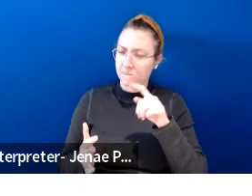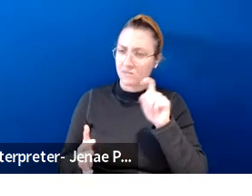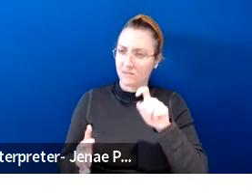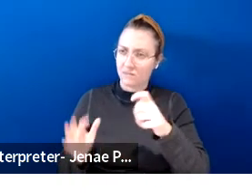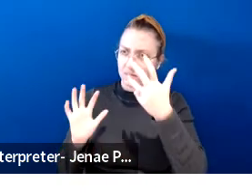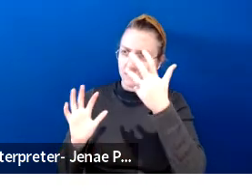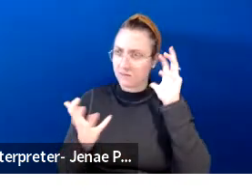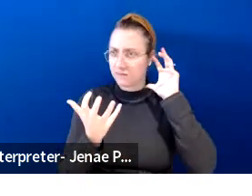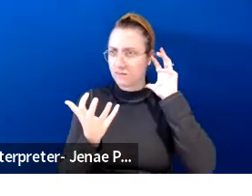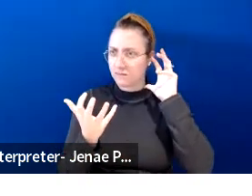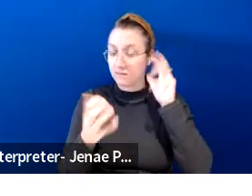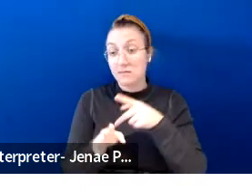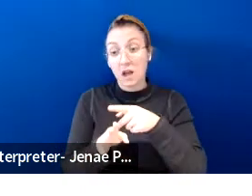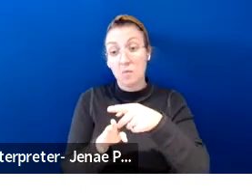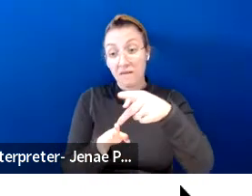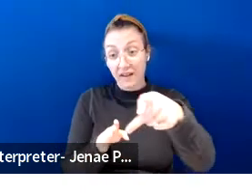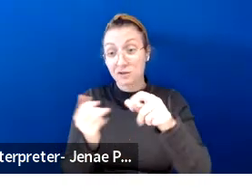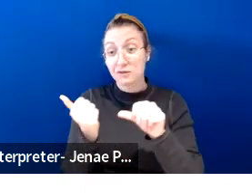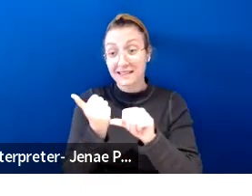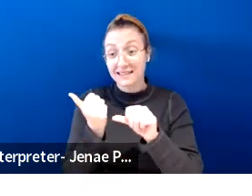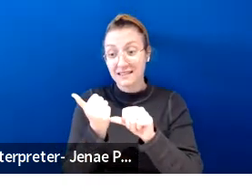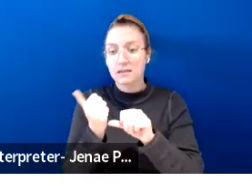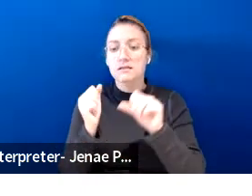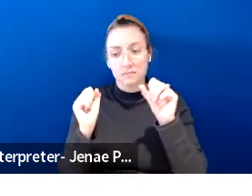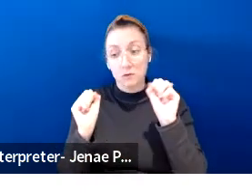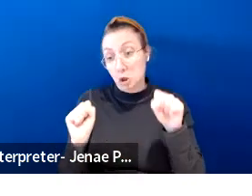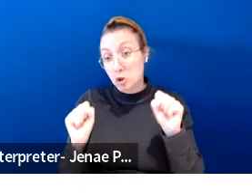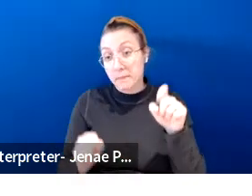and professional assistance can be needed in some circumstances.